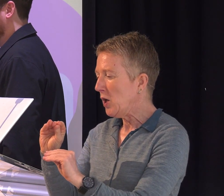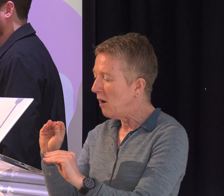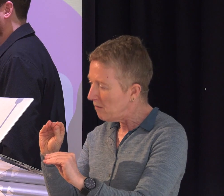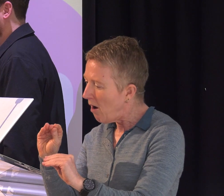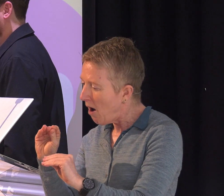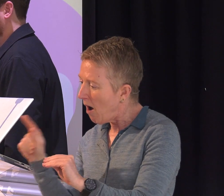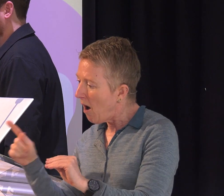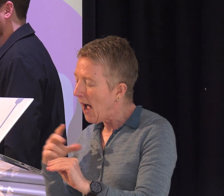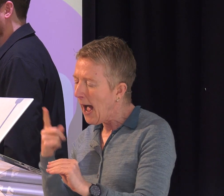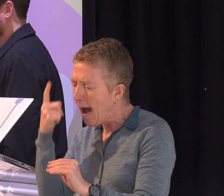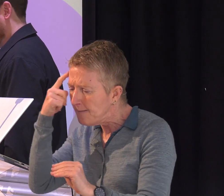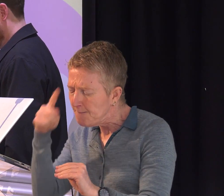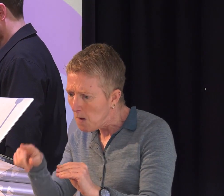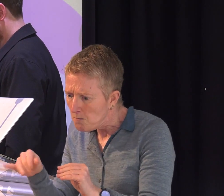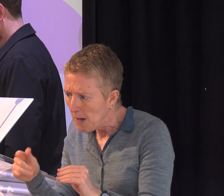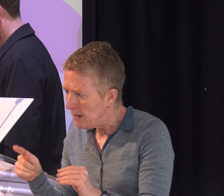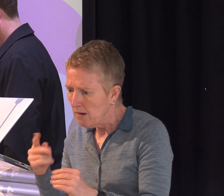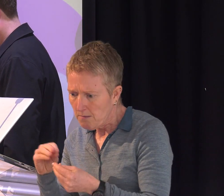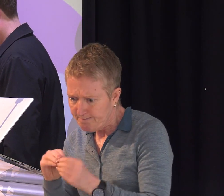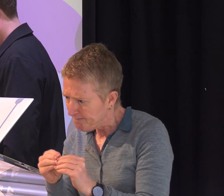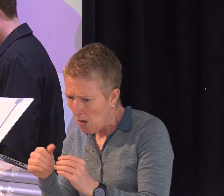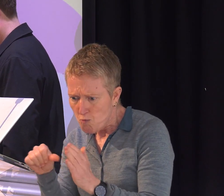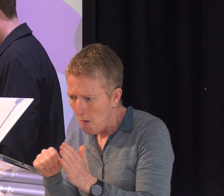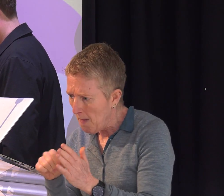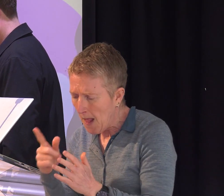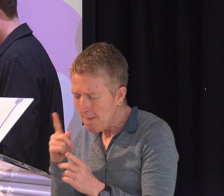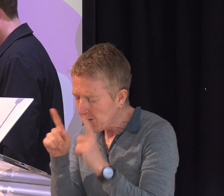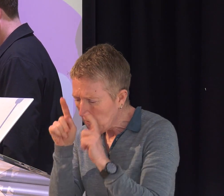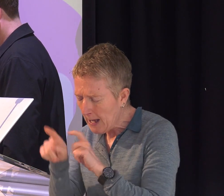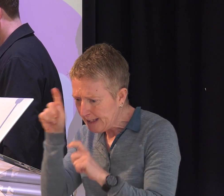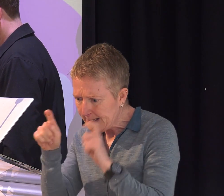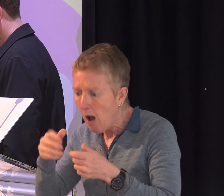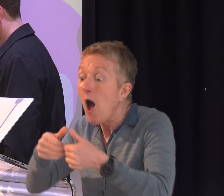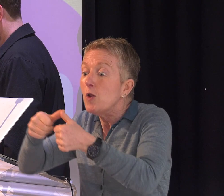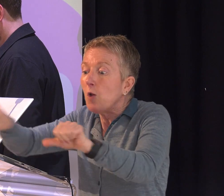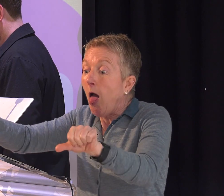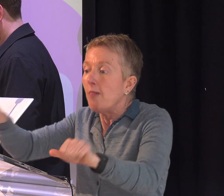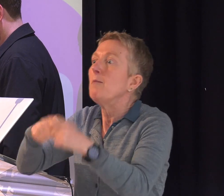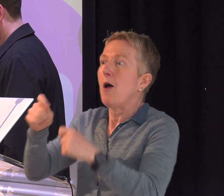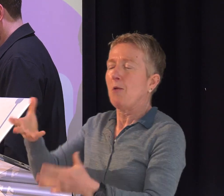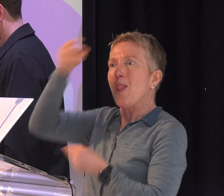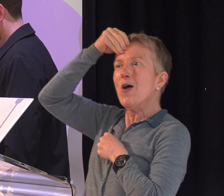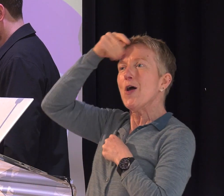solutions to problems. Creativity is useful in all subjects as it allows students to be more flexible